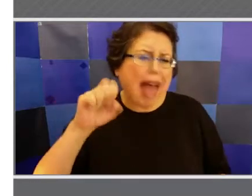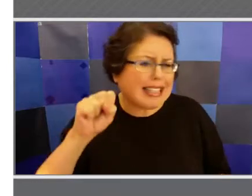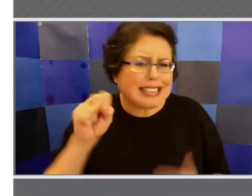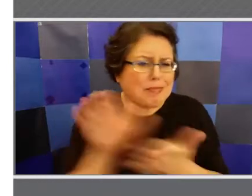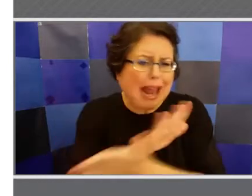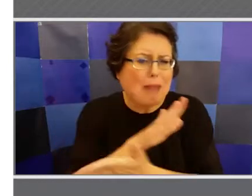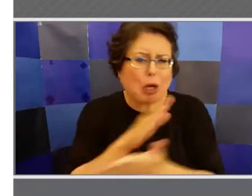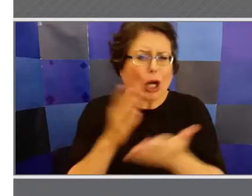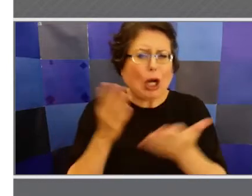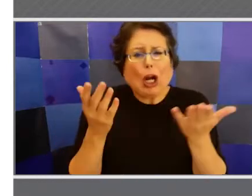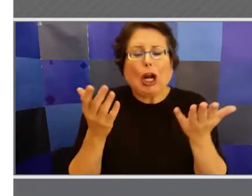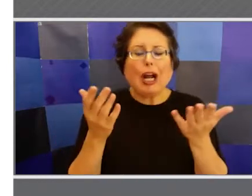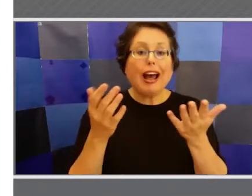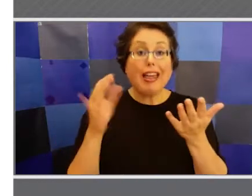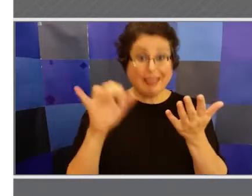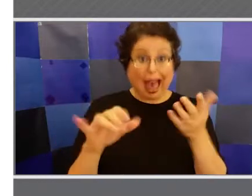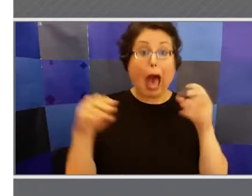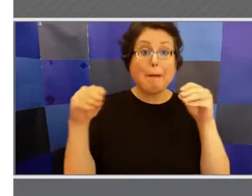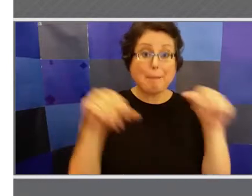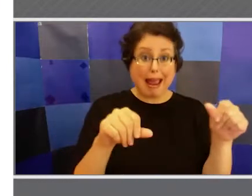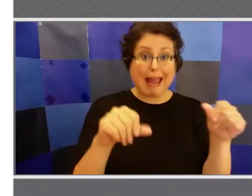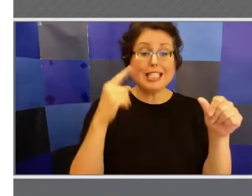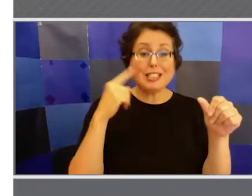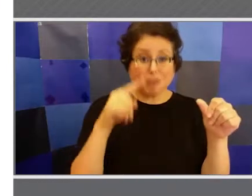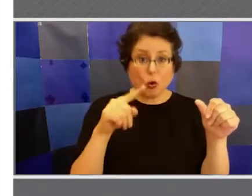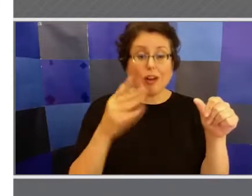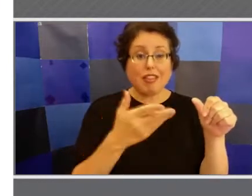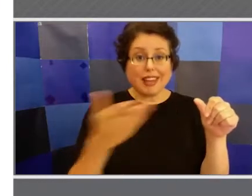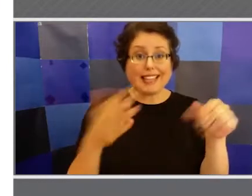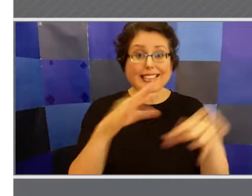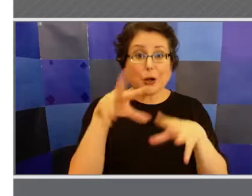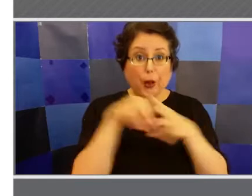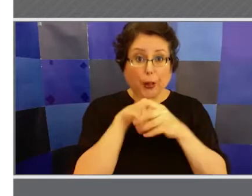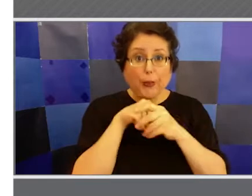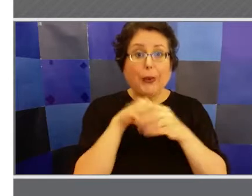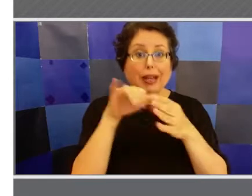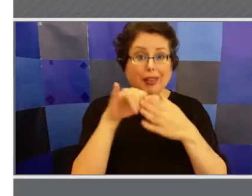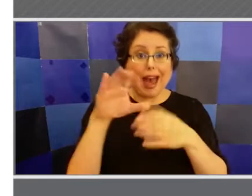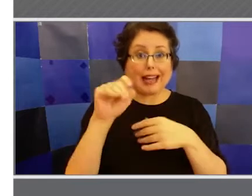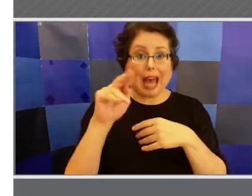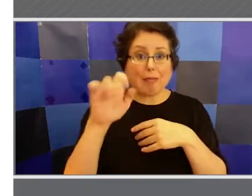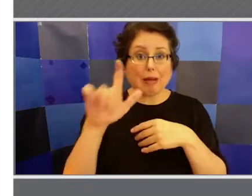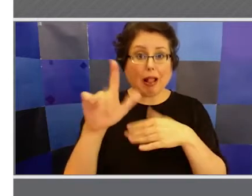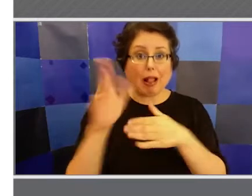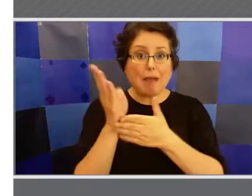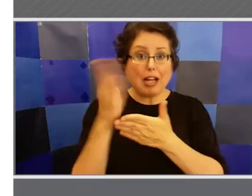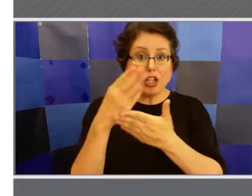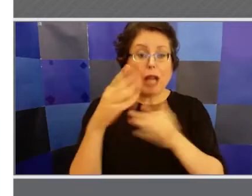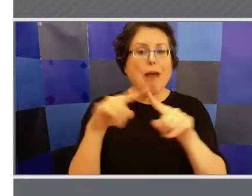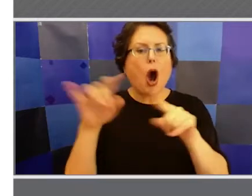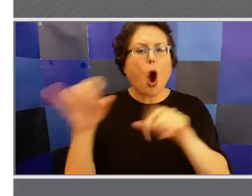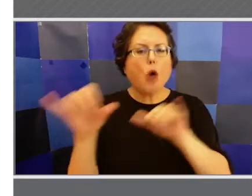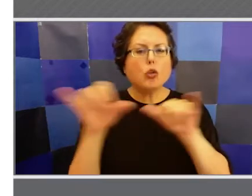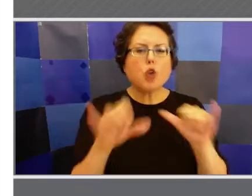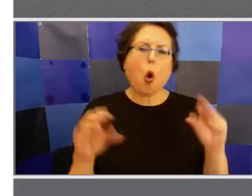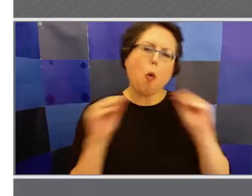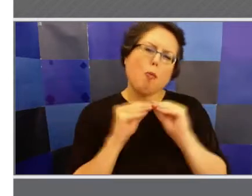It does pay for things that are included in the capital budget, but in more kind of a